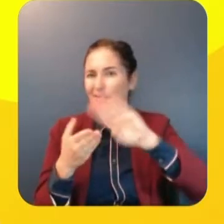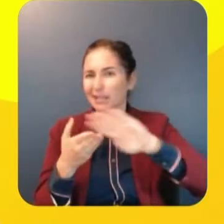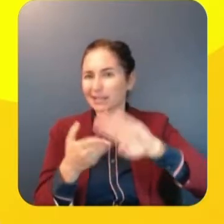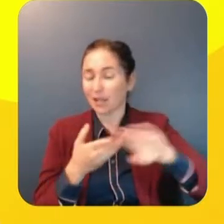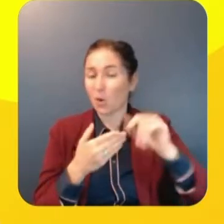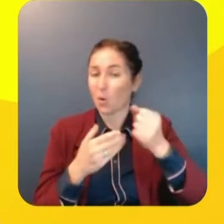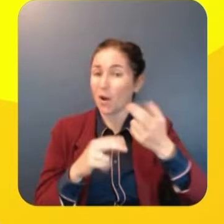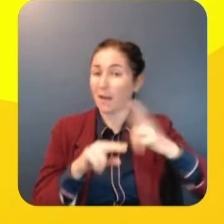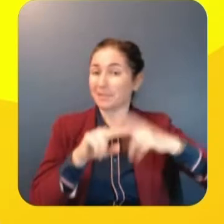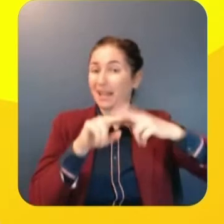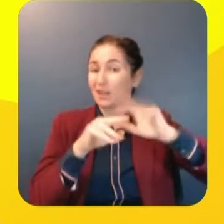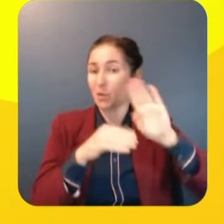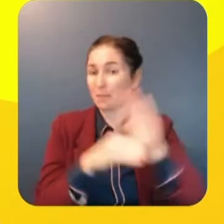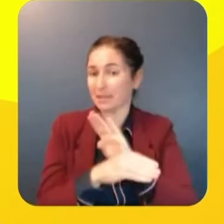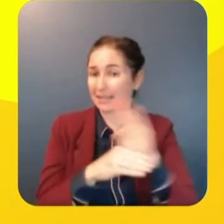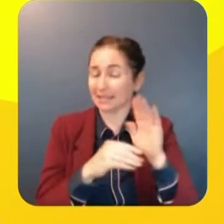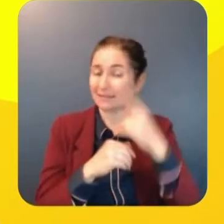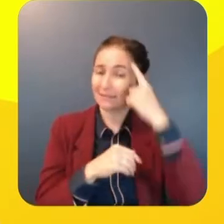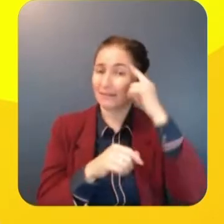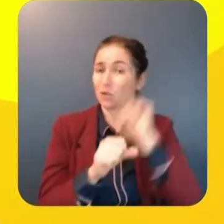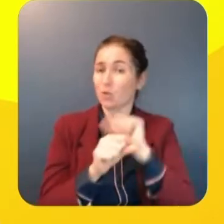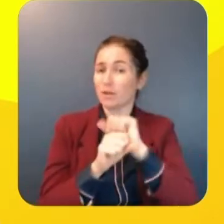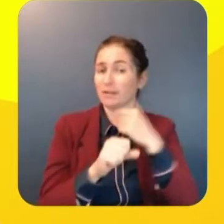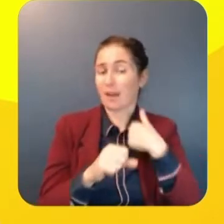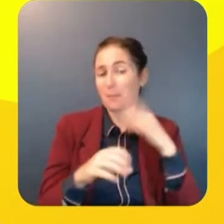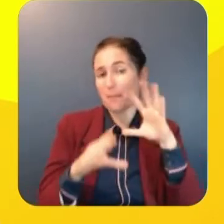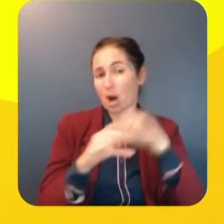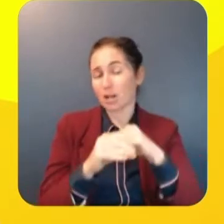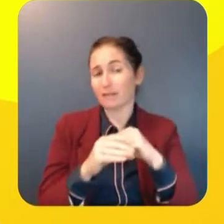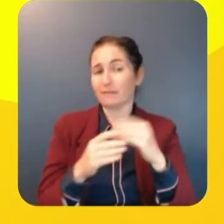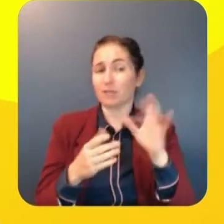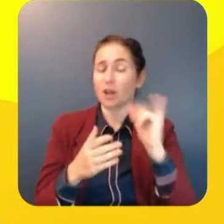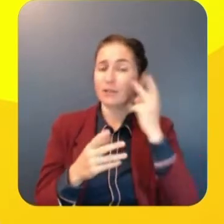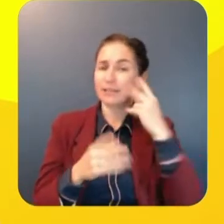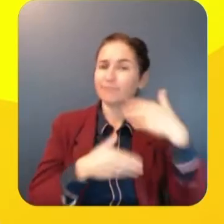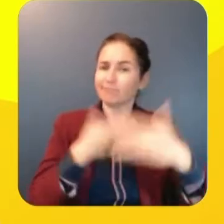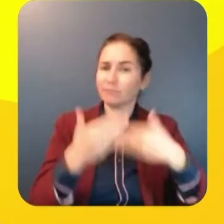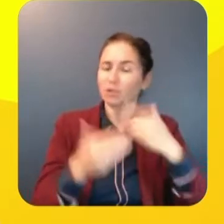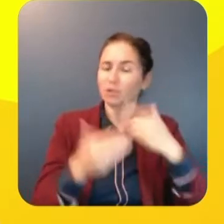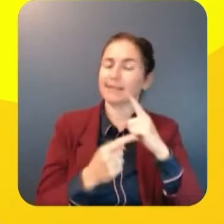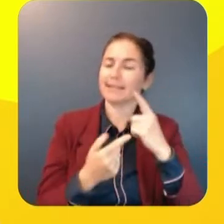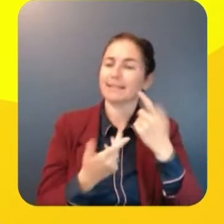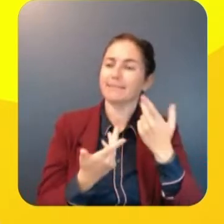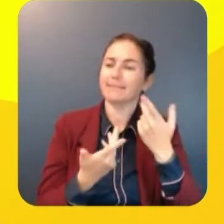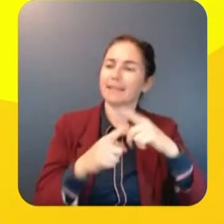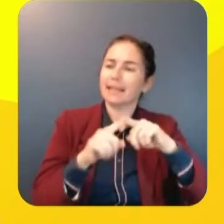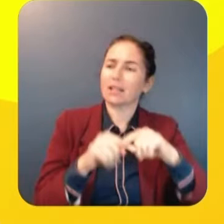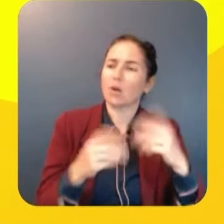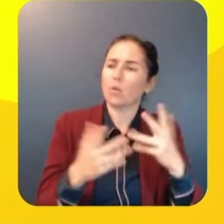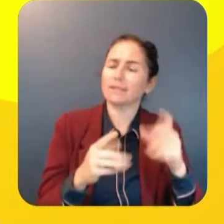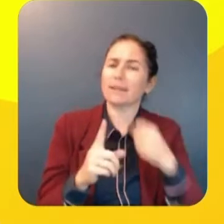So, I think the work that I've been a part of and seen us do is kind of really lean into what's the impact of the decisions that we're making,